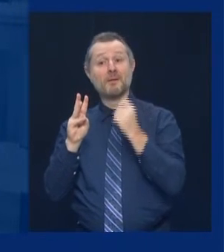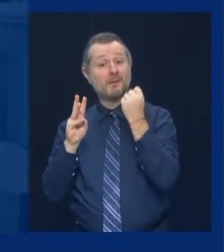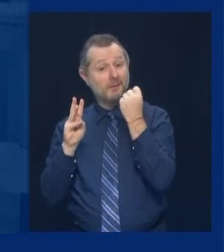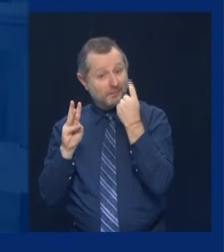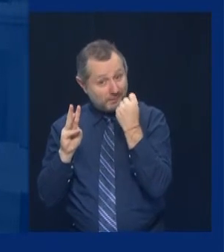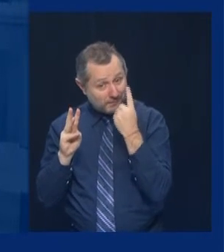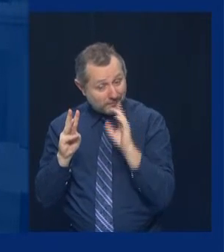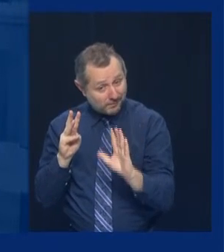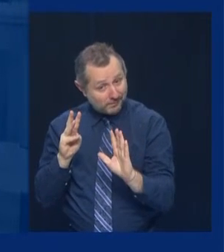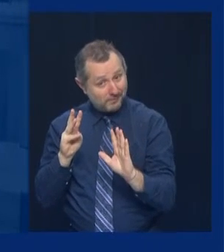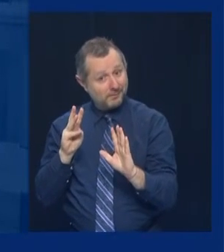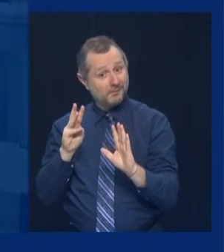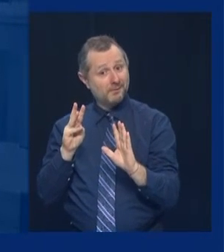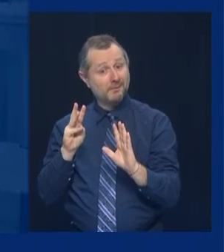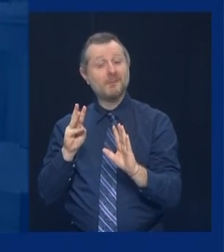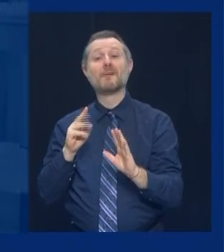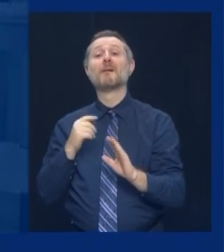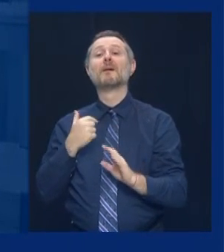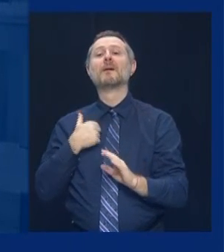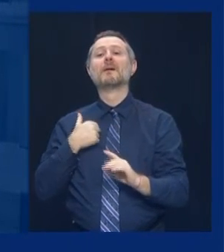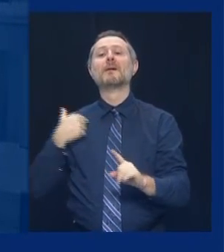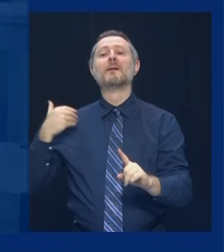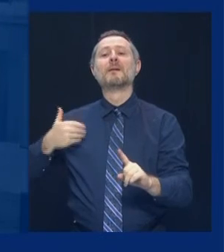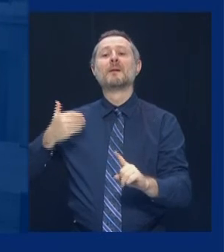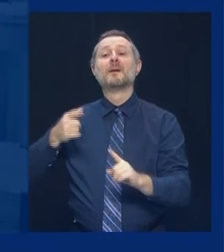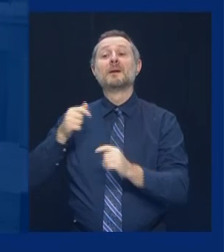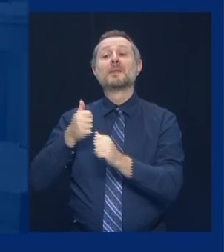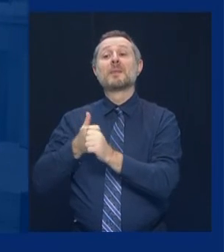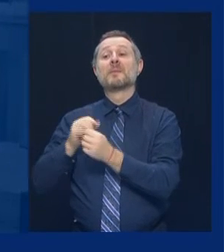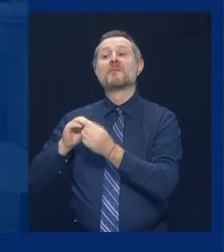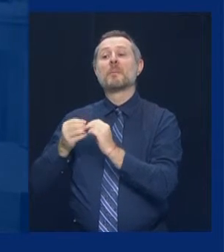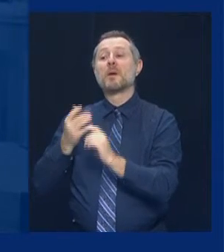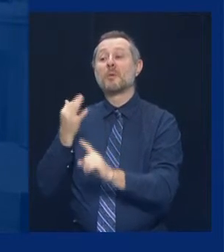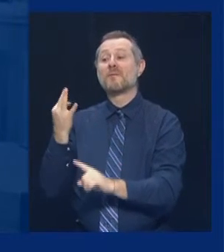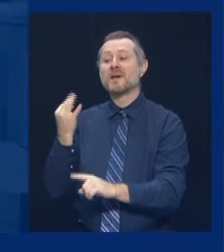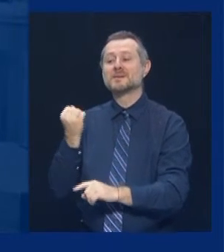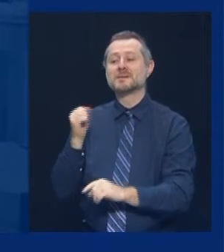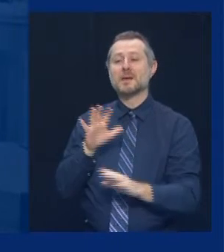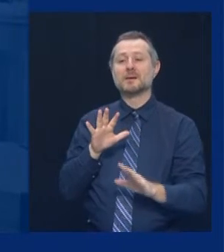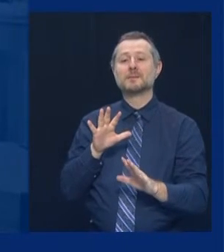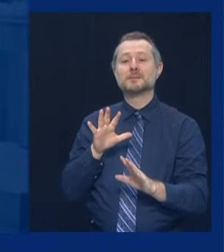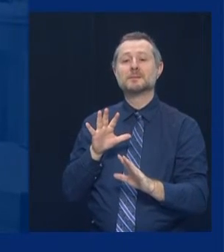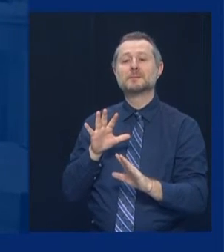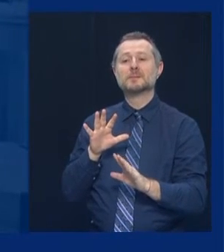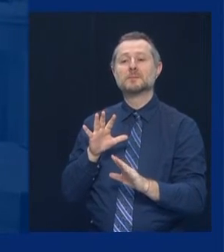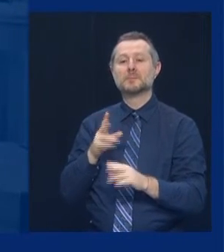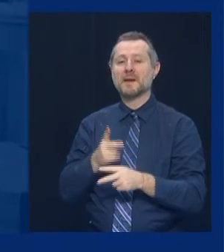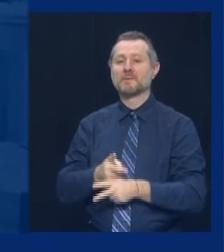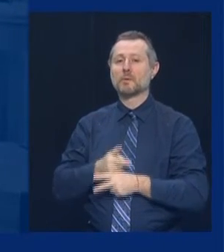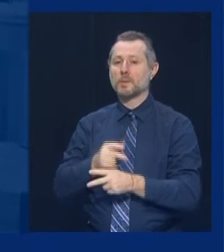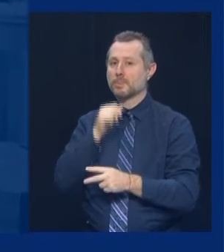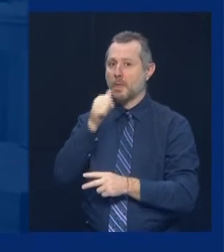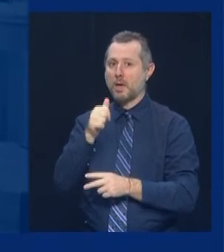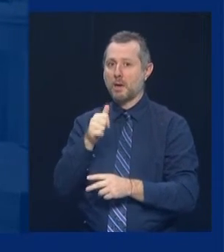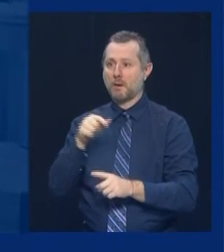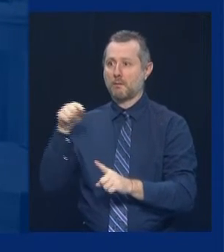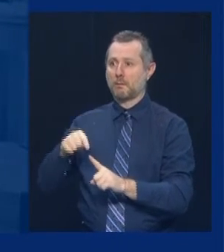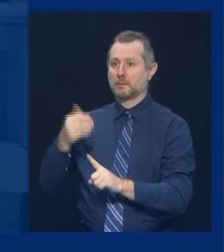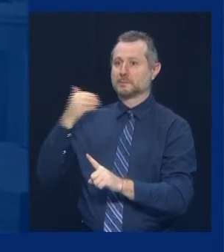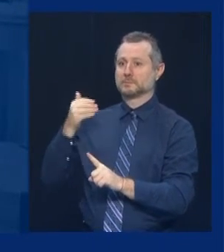HOSPITALIZATIONS UP IN 46. THERE IS A BUT.